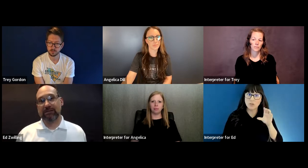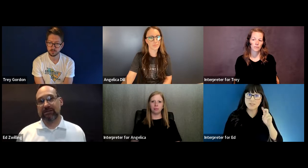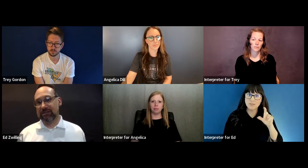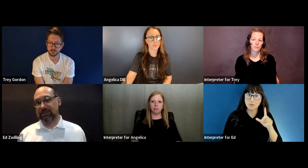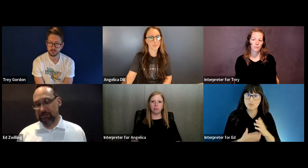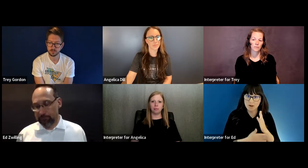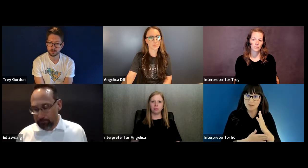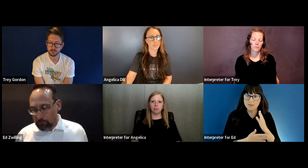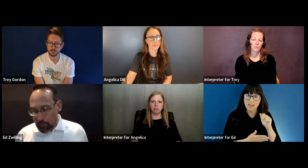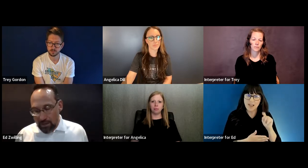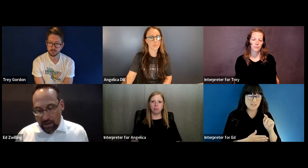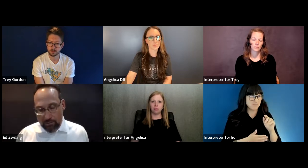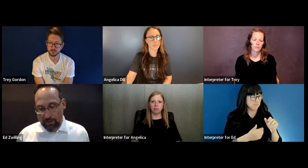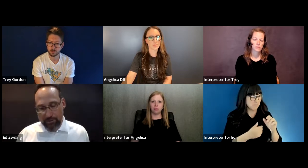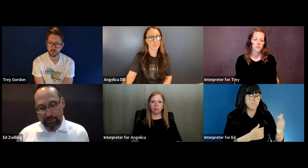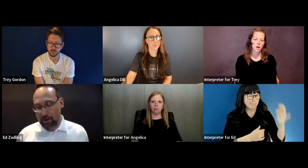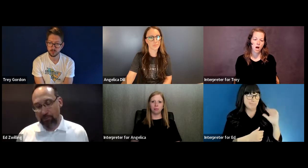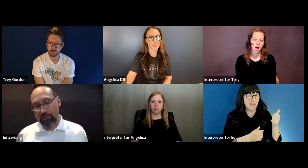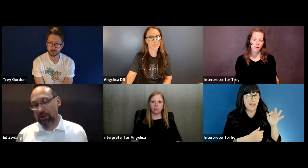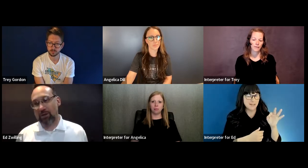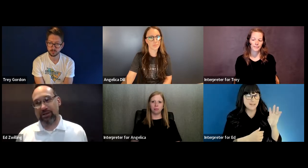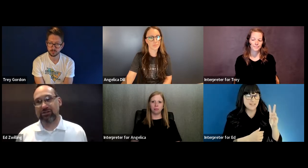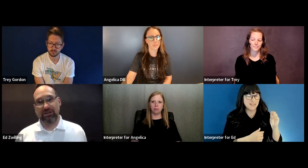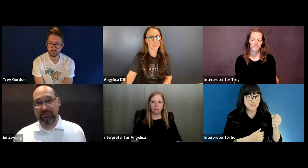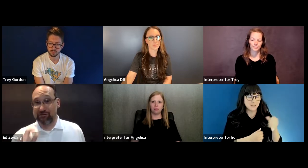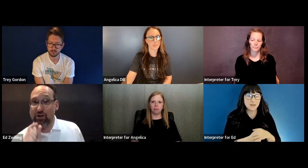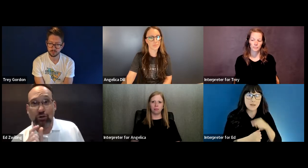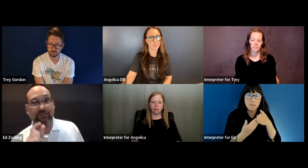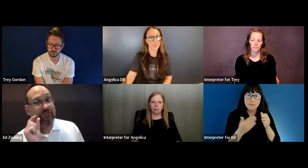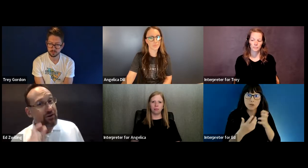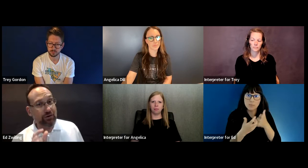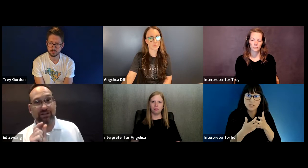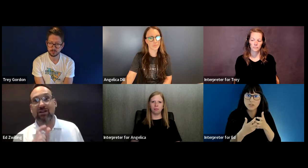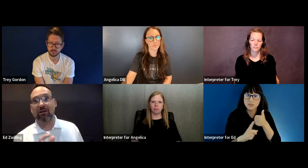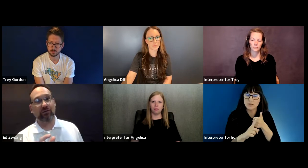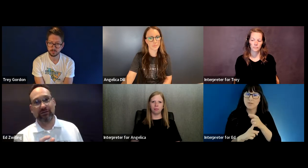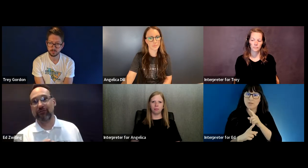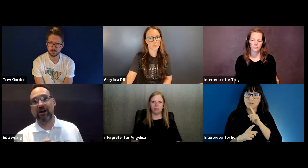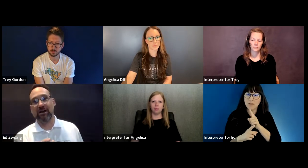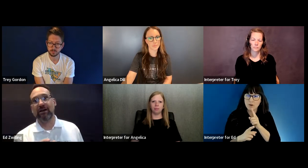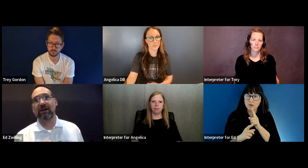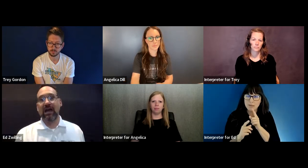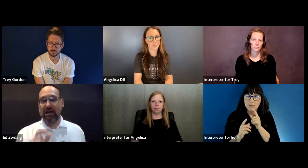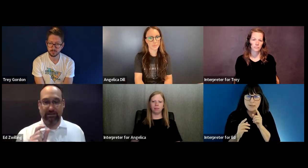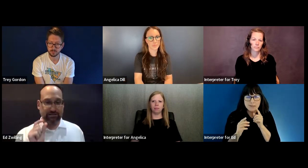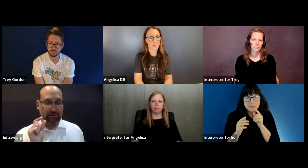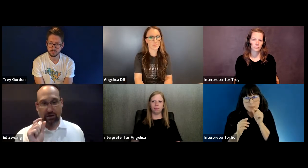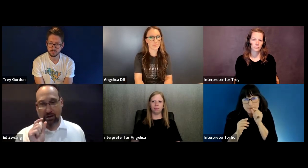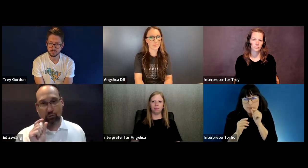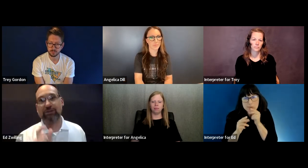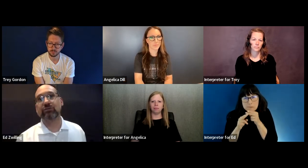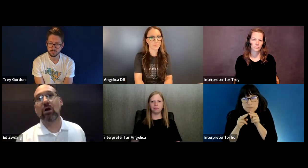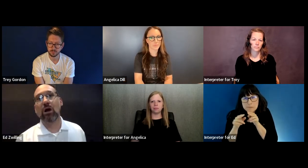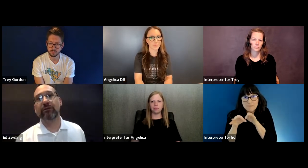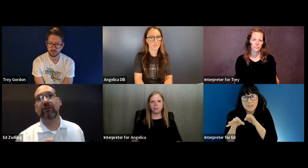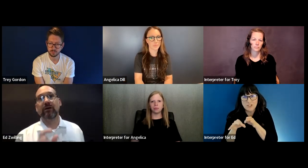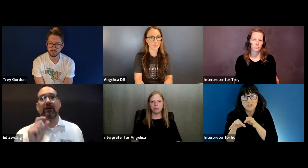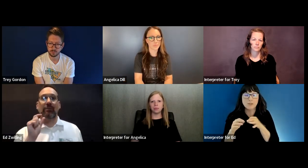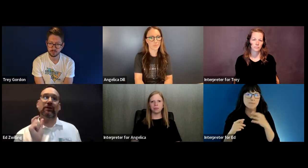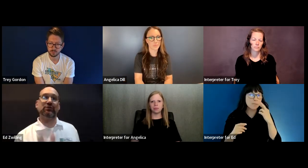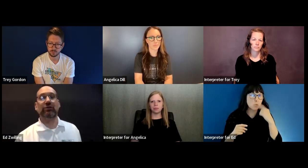in the 60s a public accommodation is very very narrowly defined as a restaurant a place where